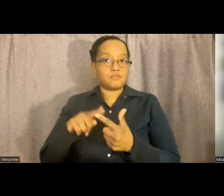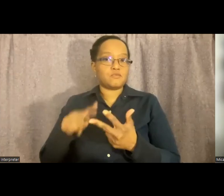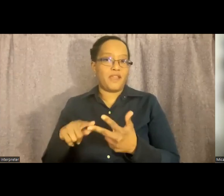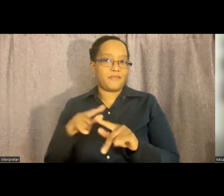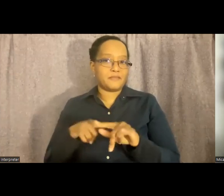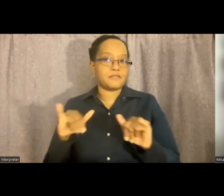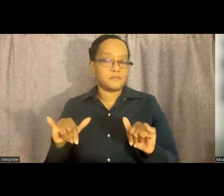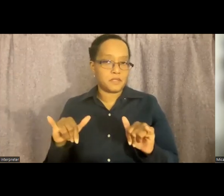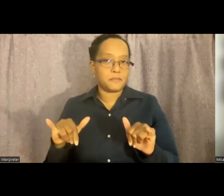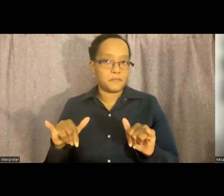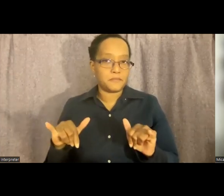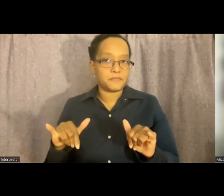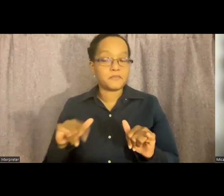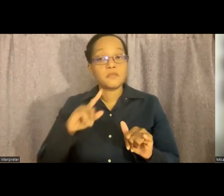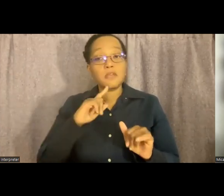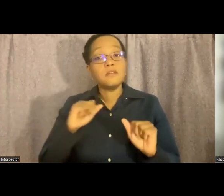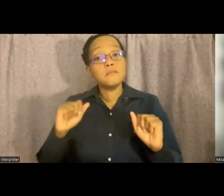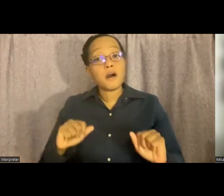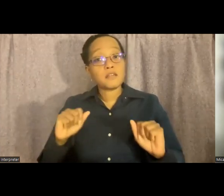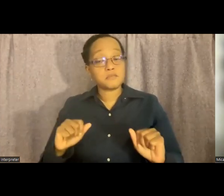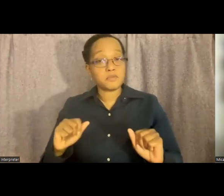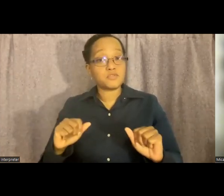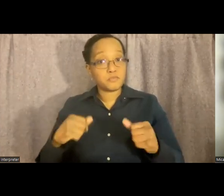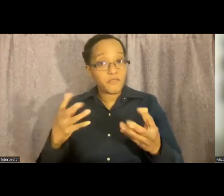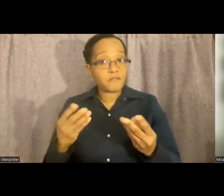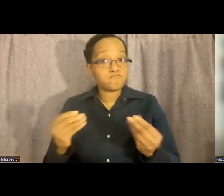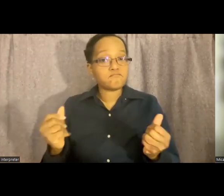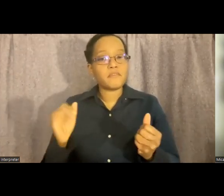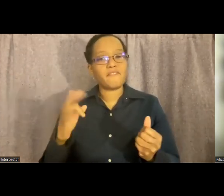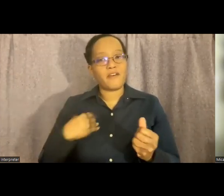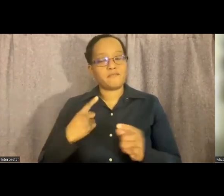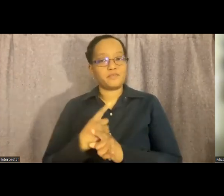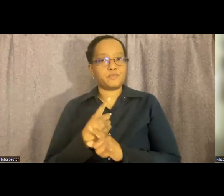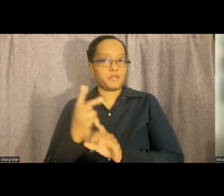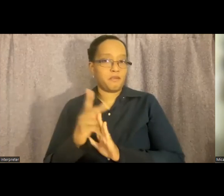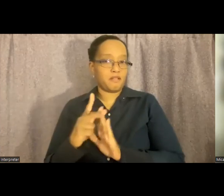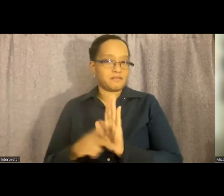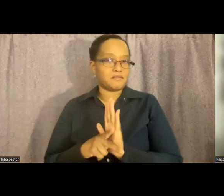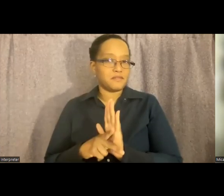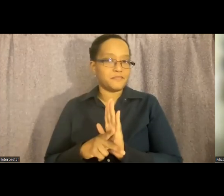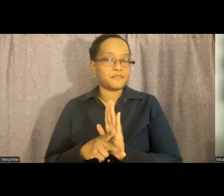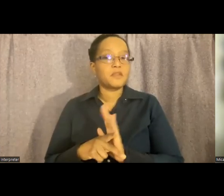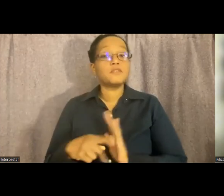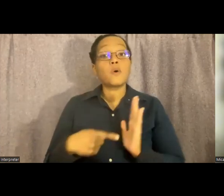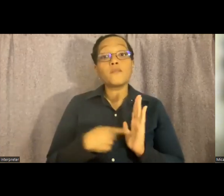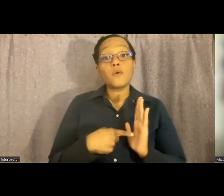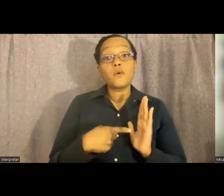It is possible to do so with the right policies. On the affordable side, what does that mean?